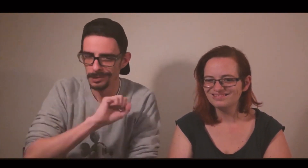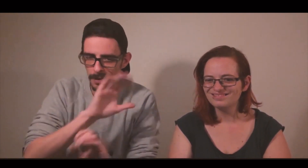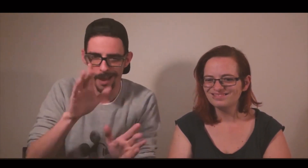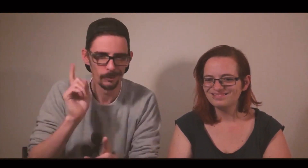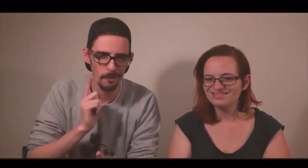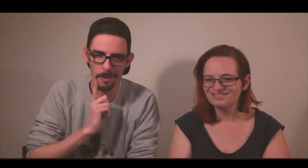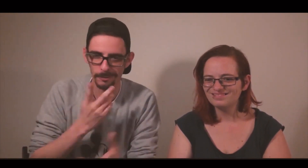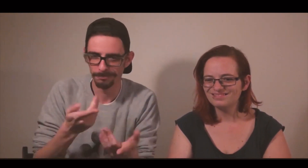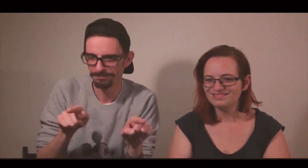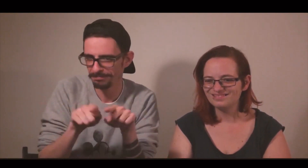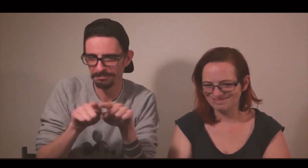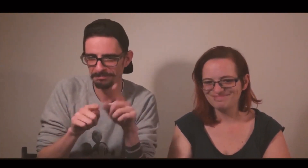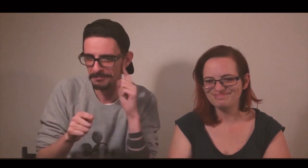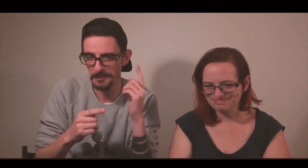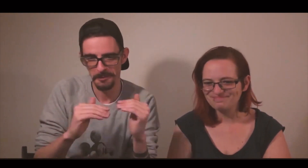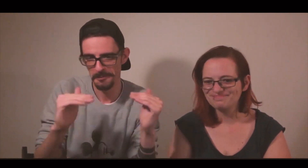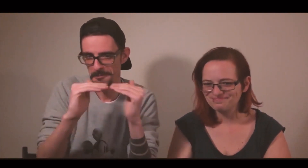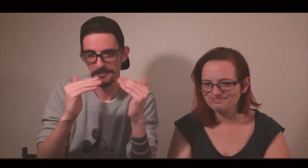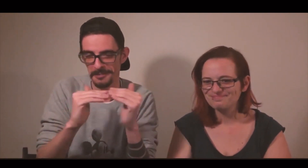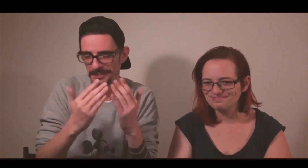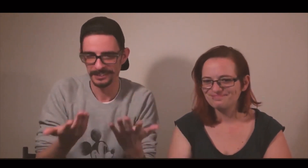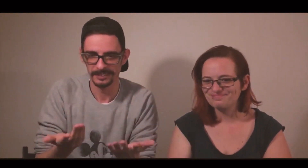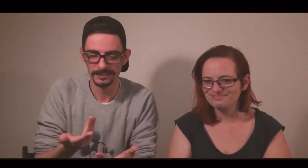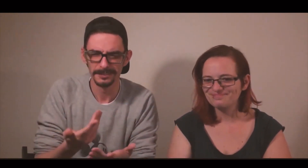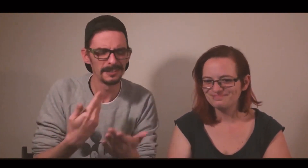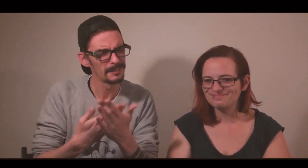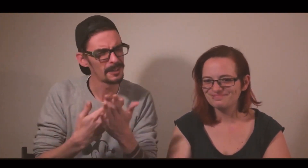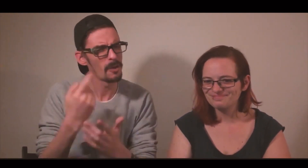you will see again that hearing and deaf people can produce music.